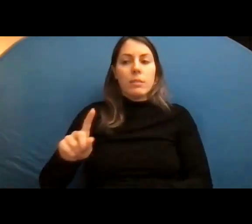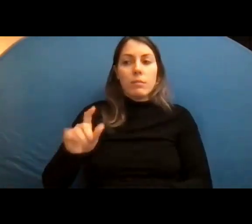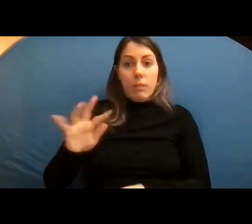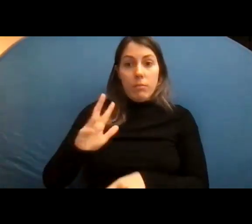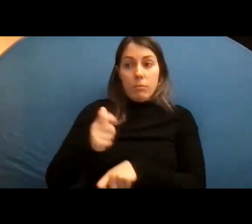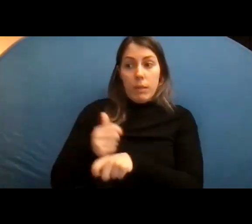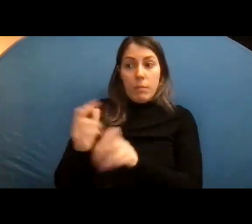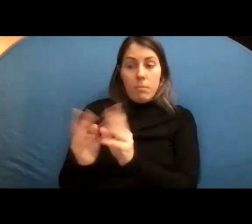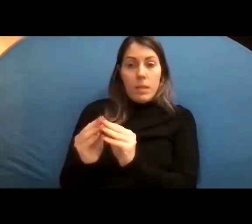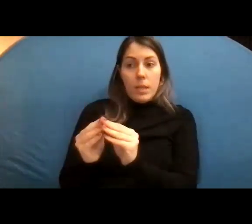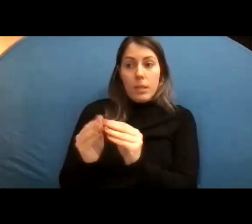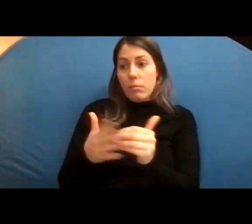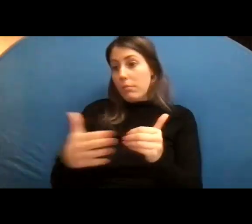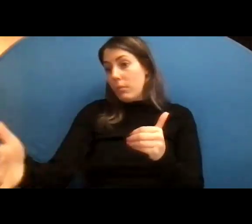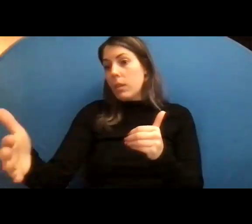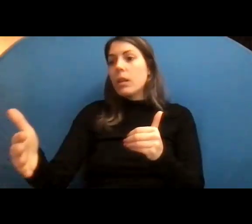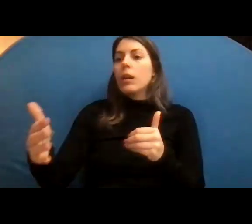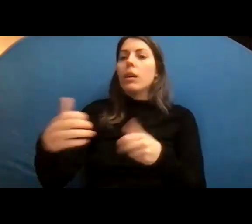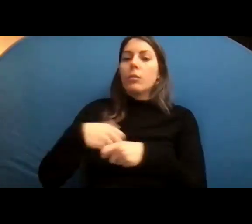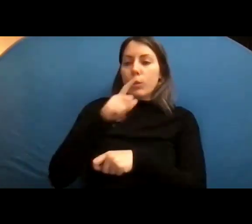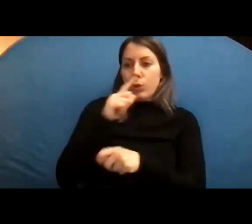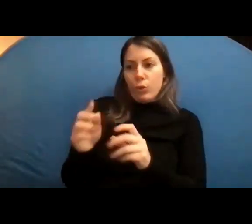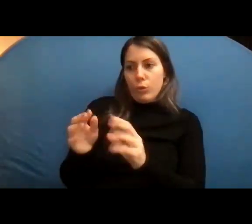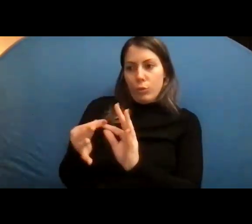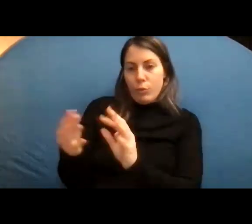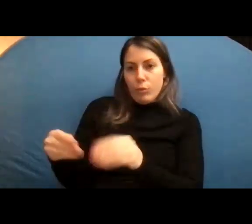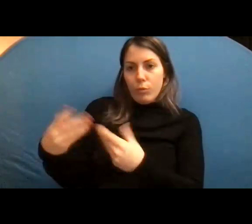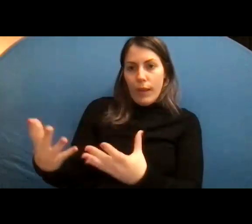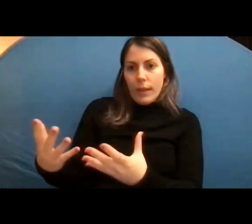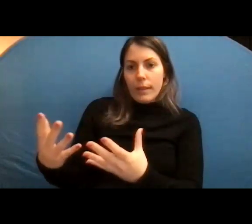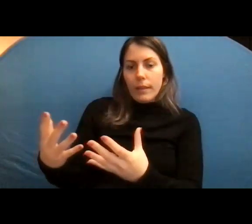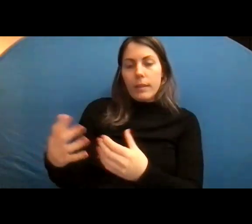ask each time that you schedule a meeting for interpreter